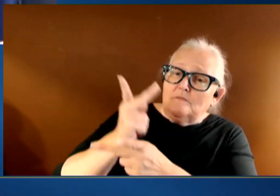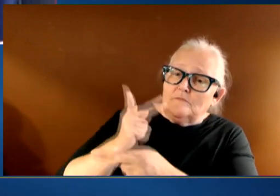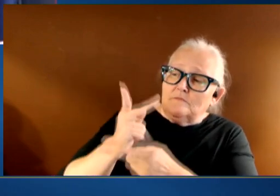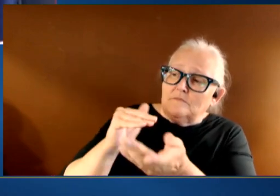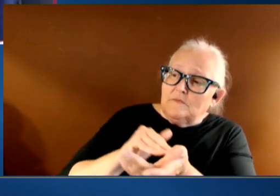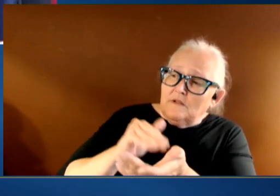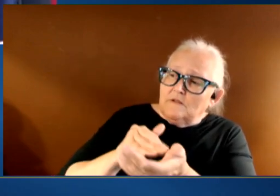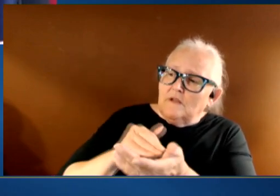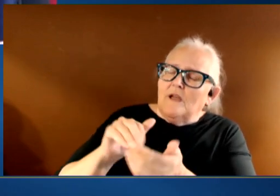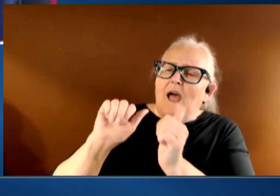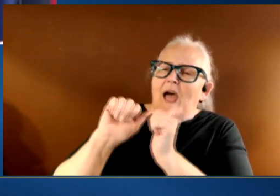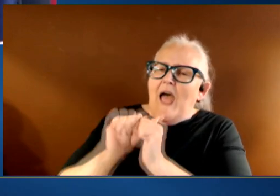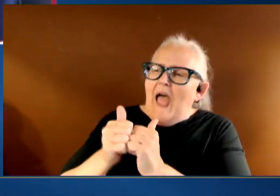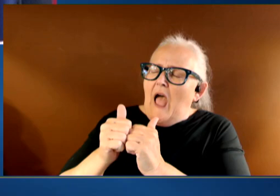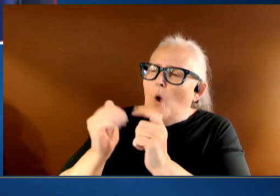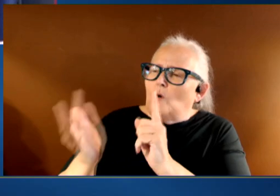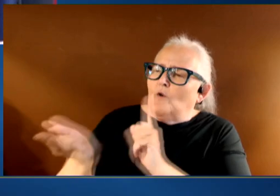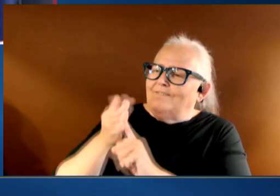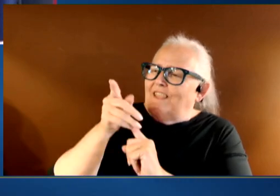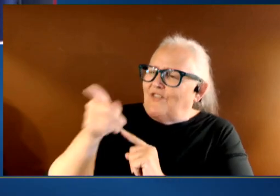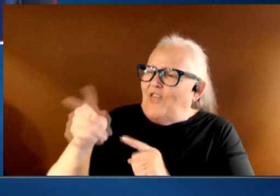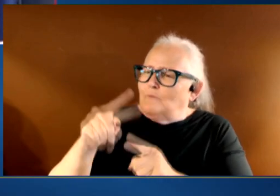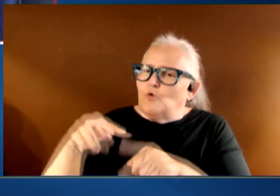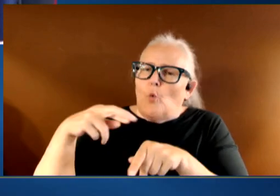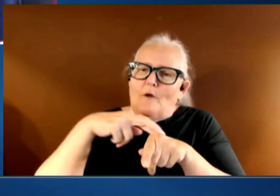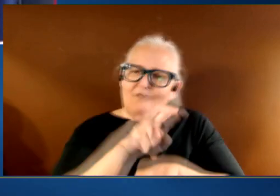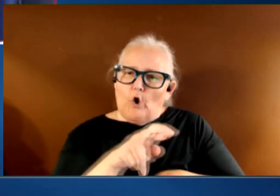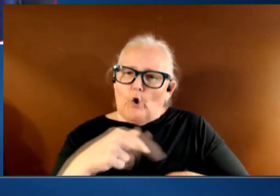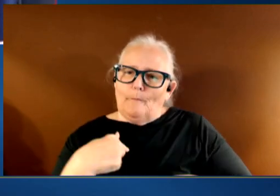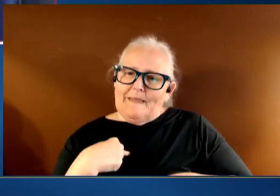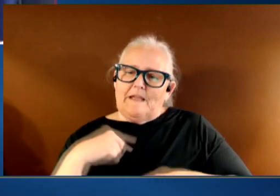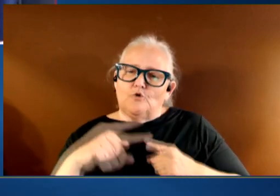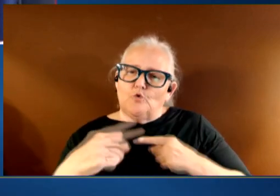sickle cell program if they have you as a patient? Because as a patient, you know,